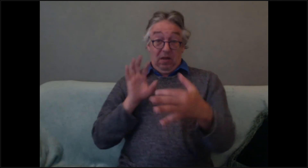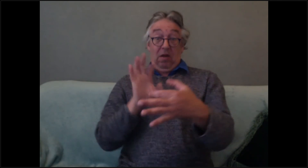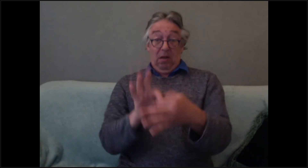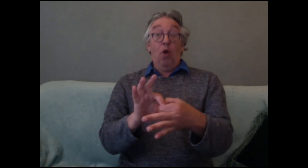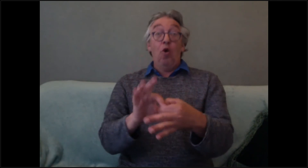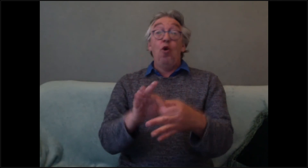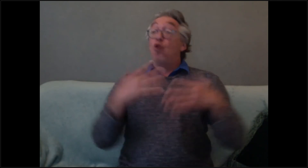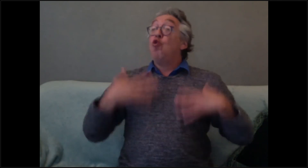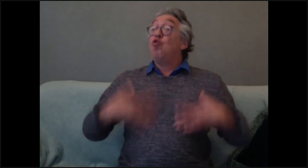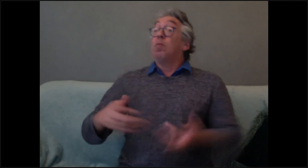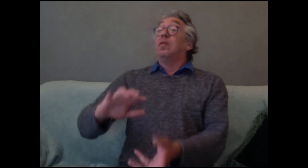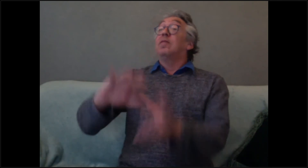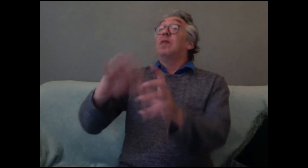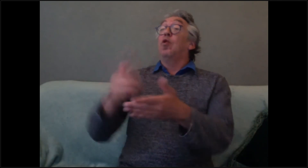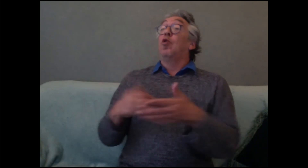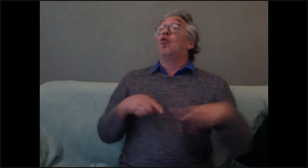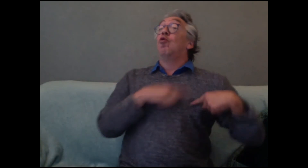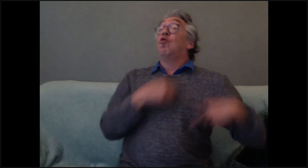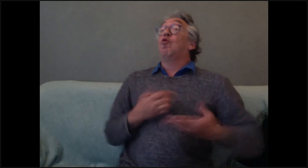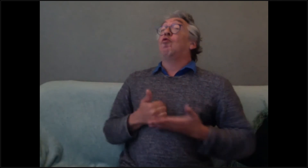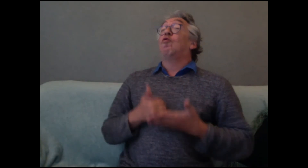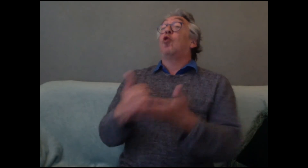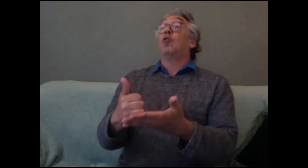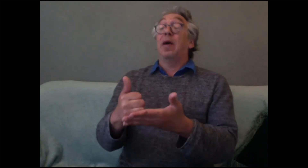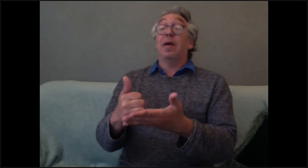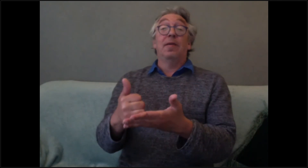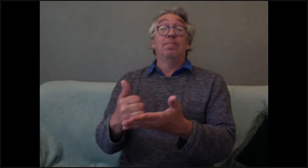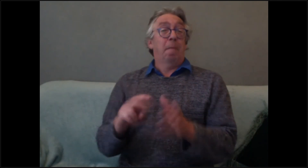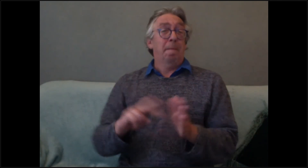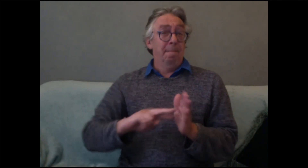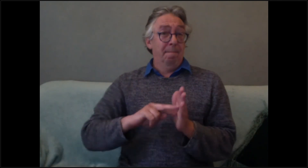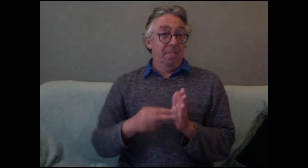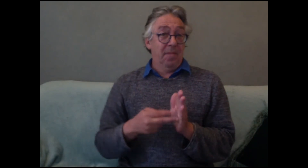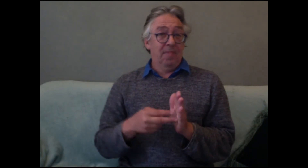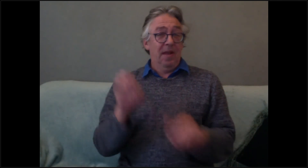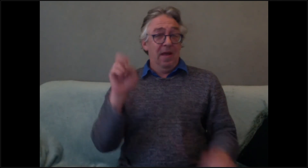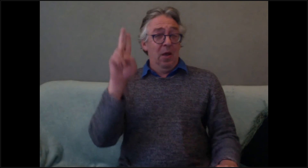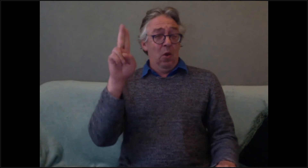also part of these measures, they should be made available